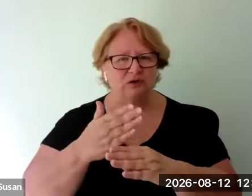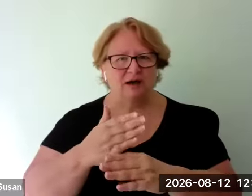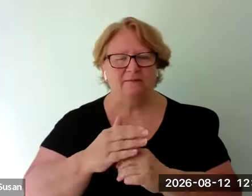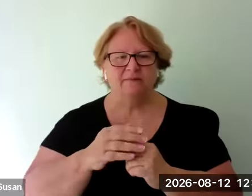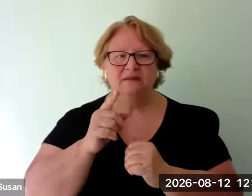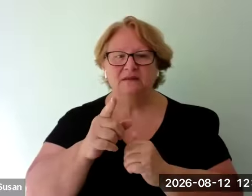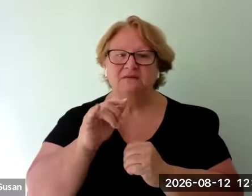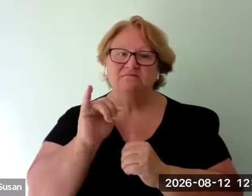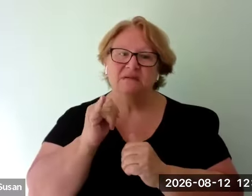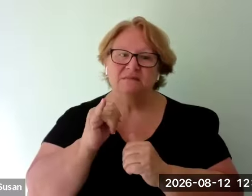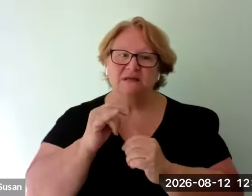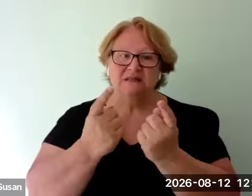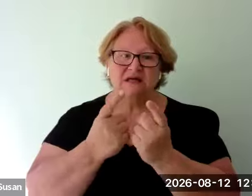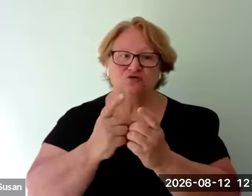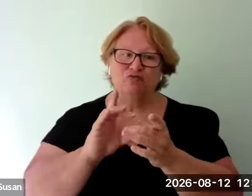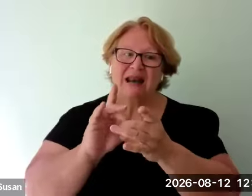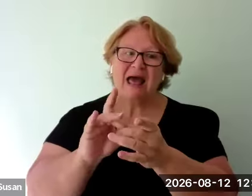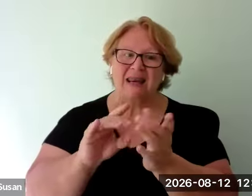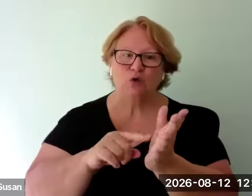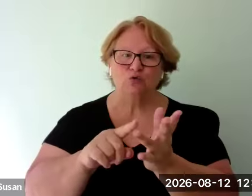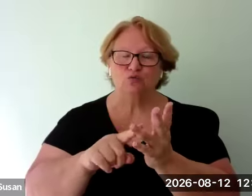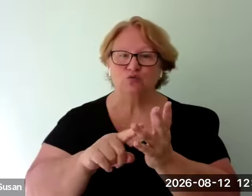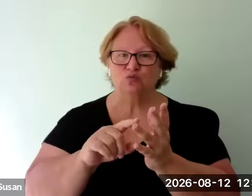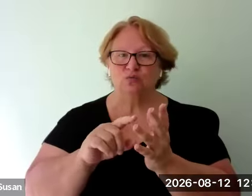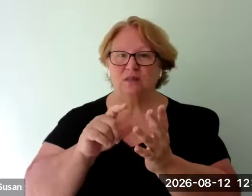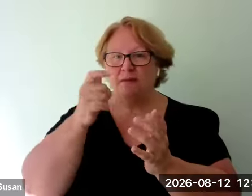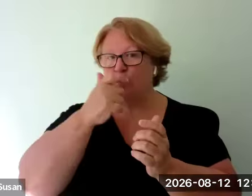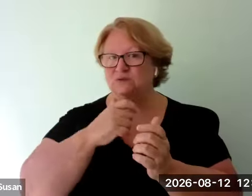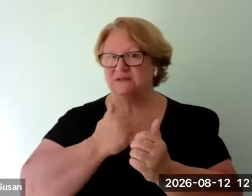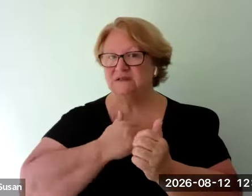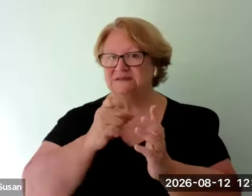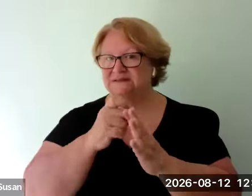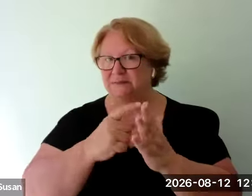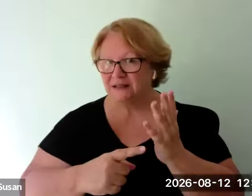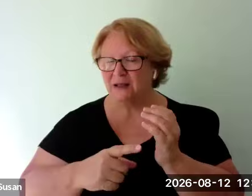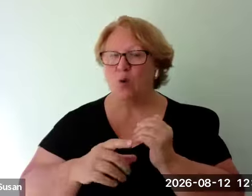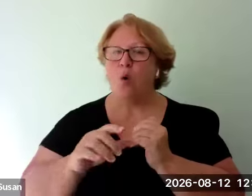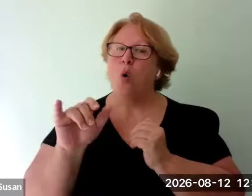address their current barriers to progressing a research